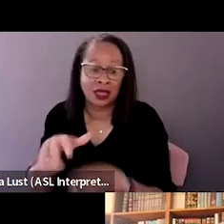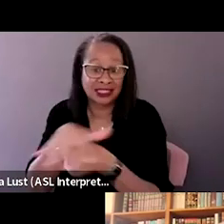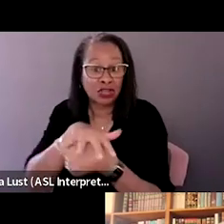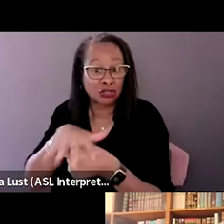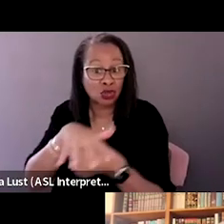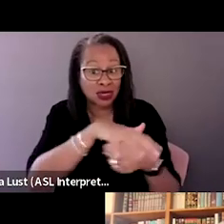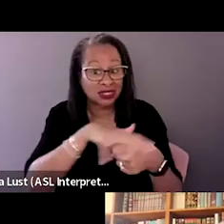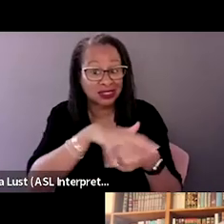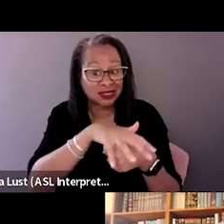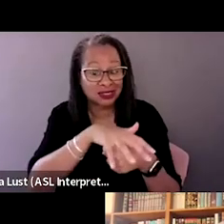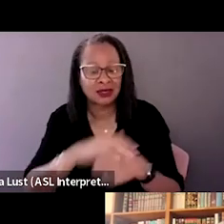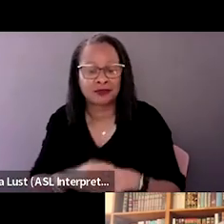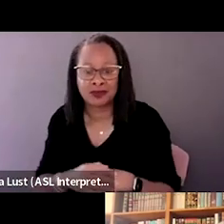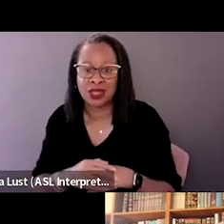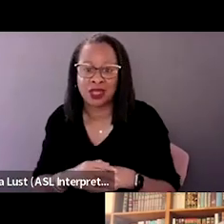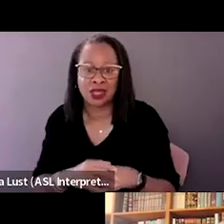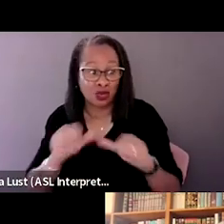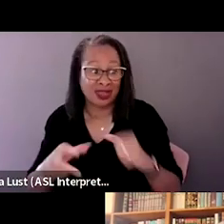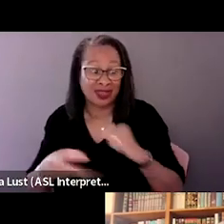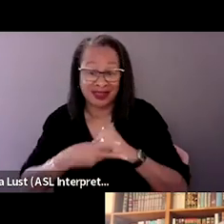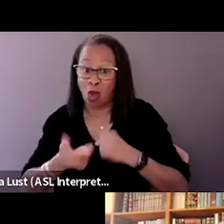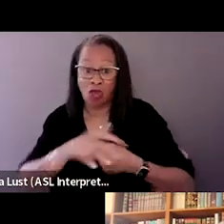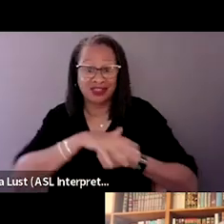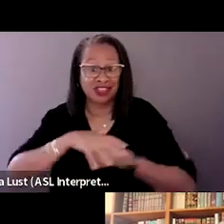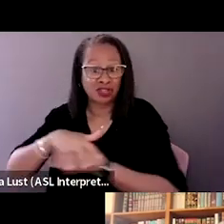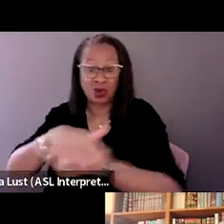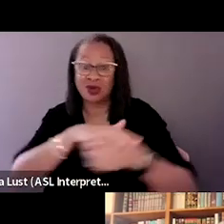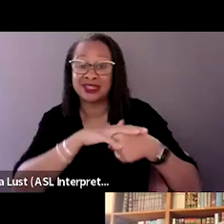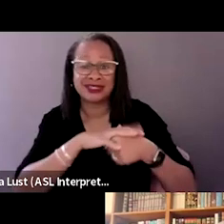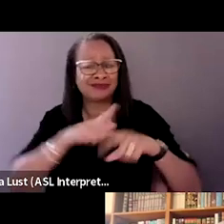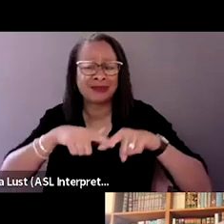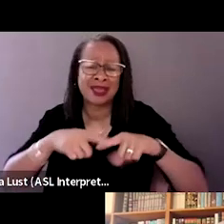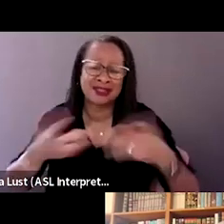You can keep other territories, it depends. It's really opened.